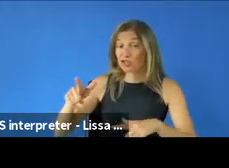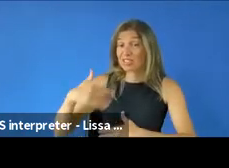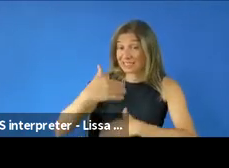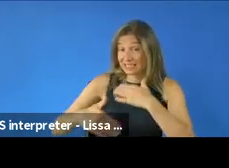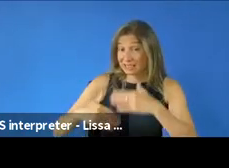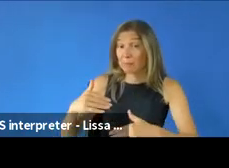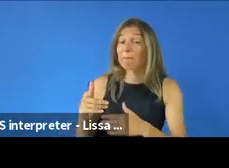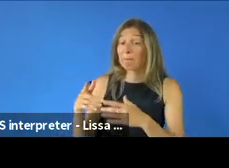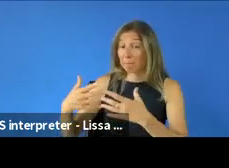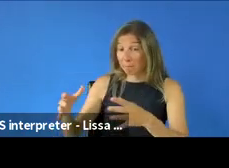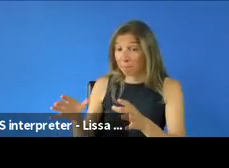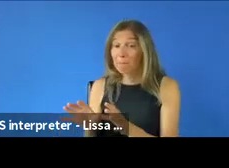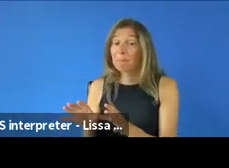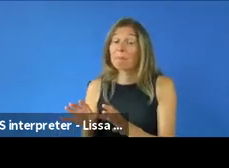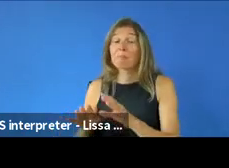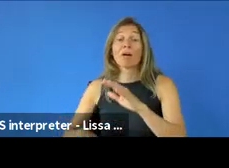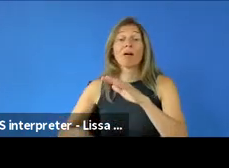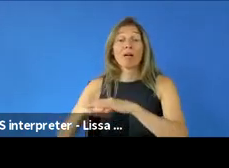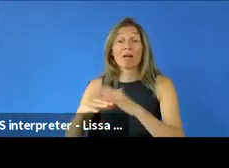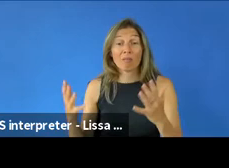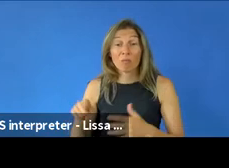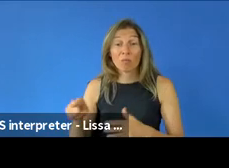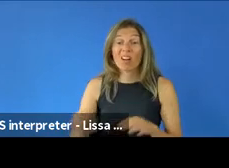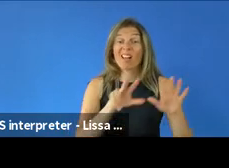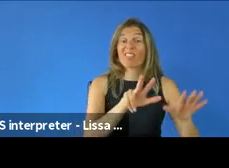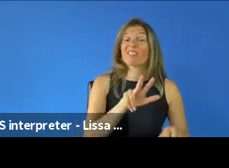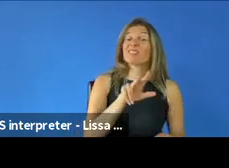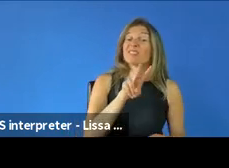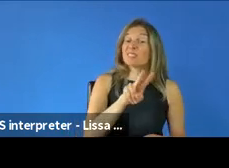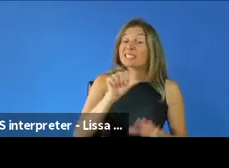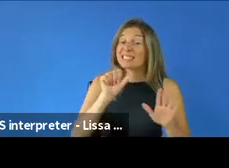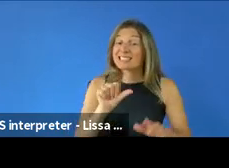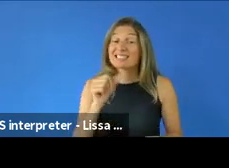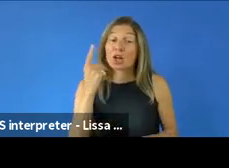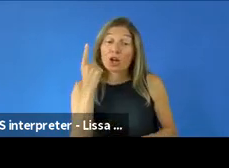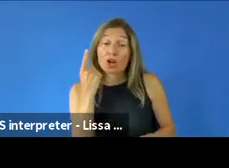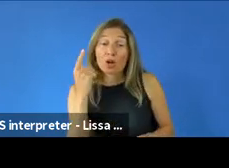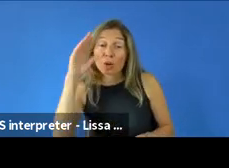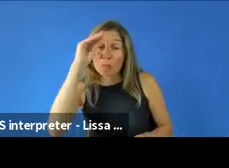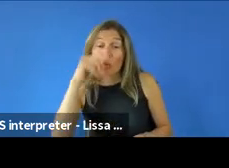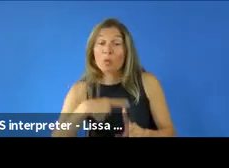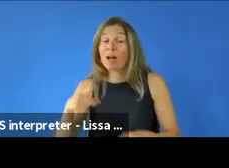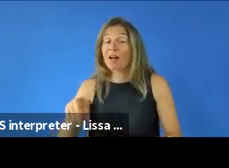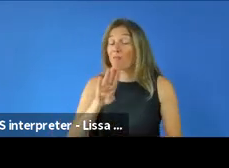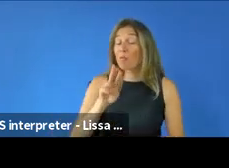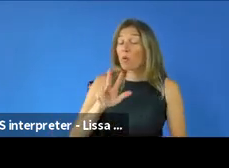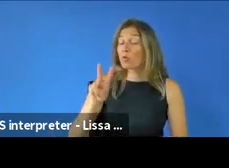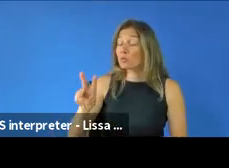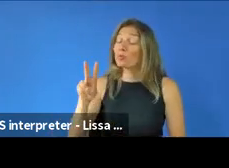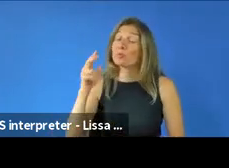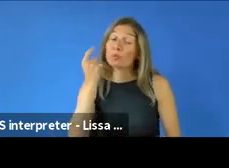have 432 girls. Next, please. In Sierra Leone, children with disabilities are often left behind and considered not worth